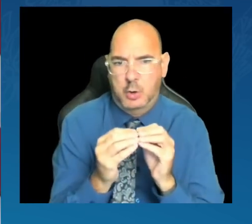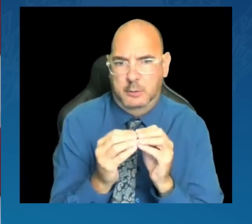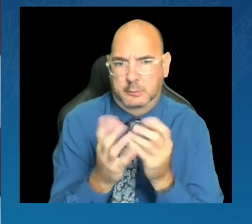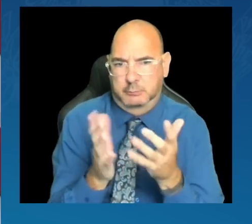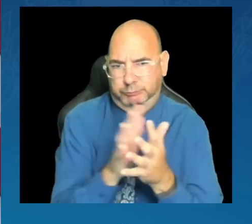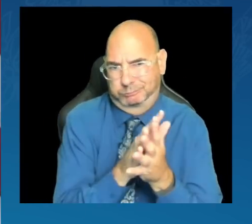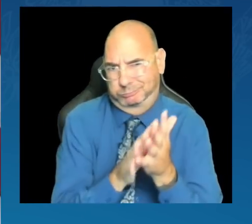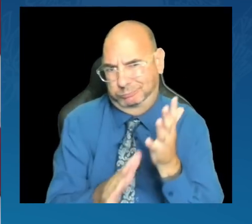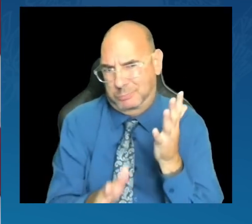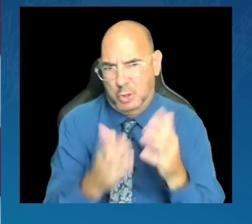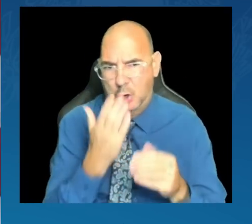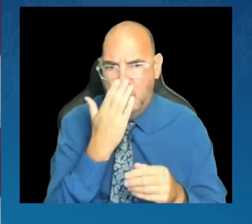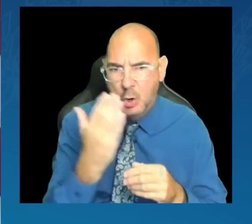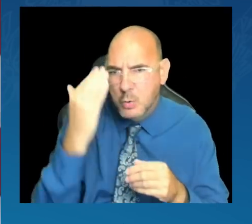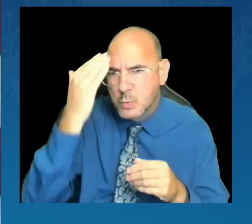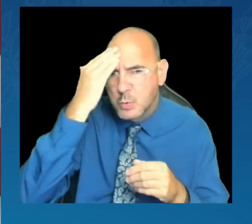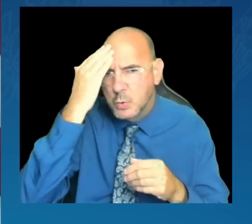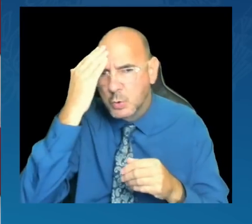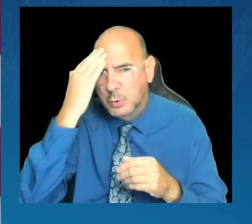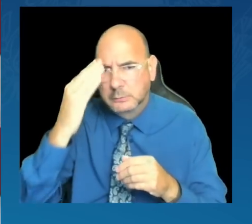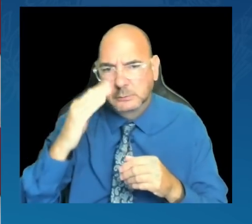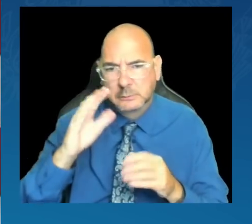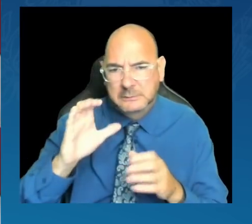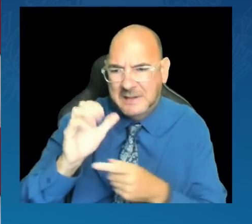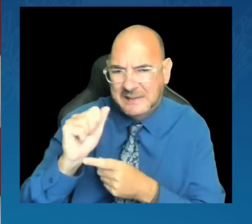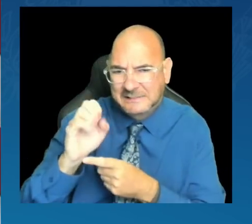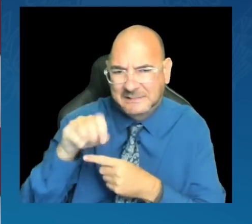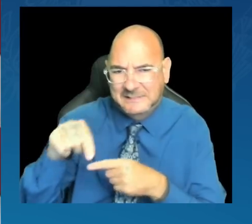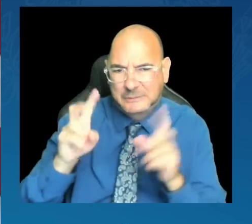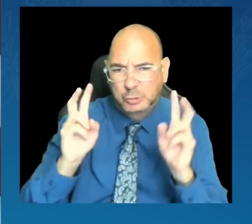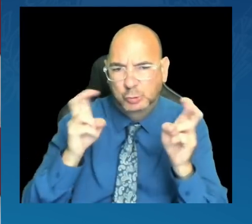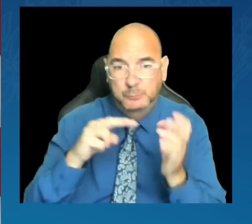in terms of what this issue means to real people, including children.